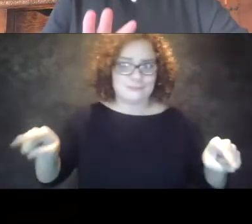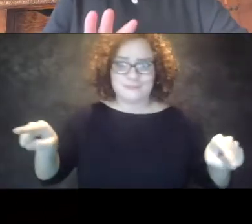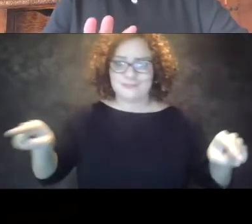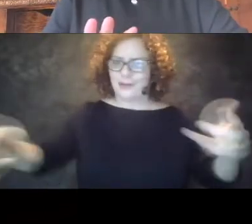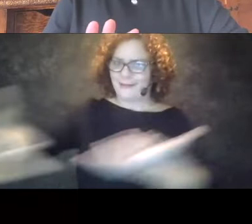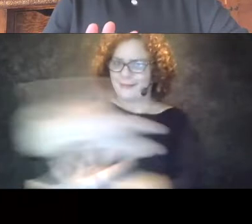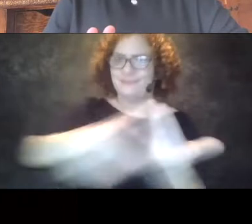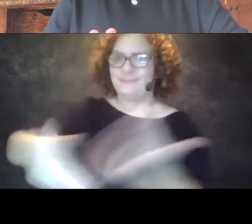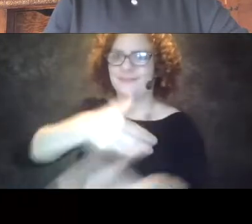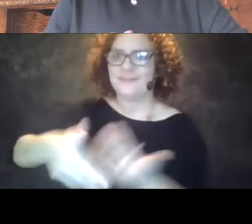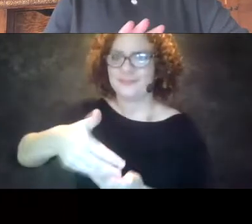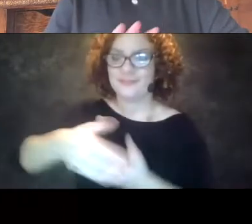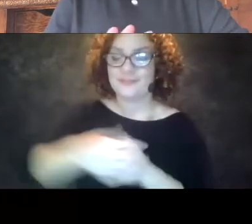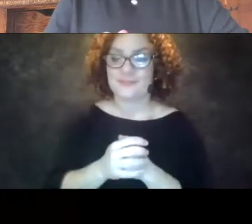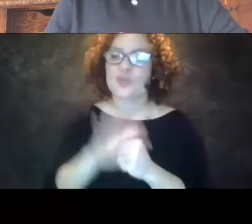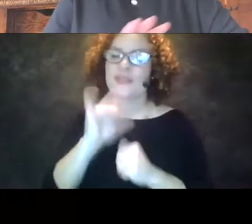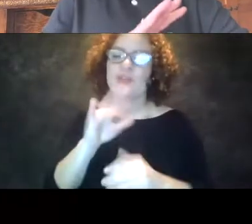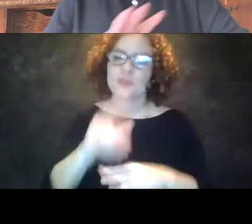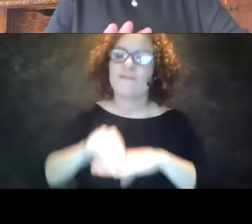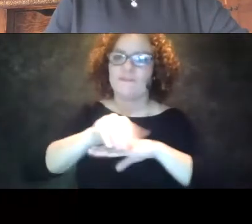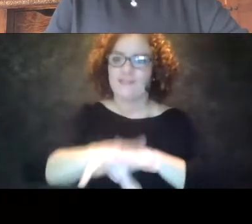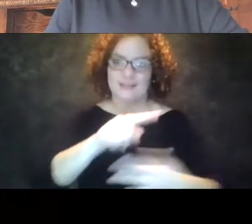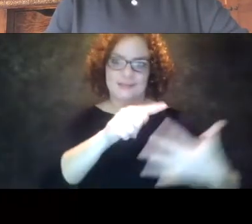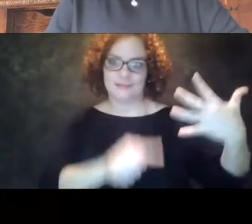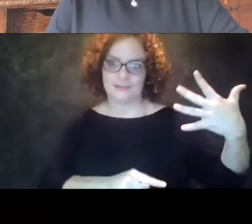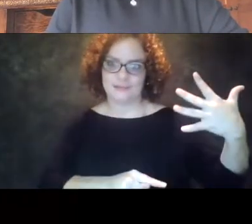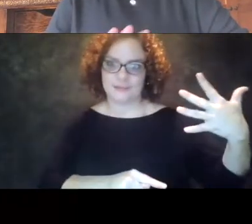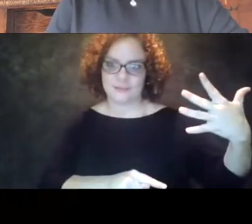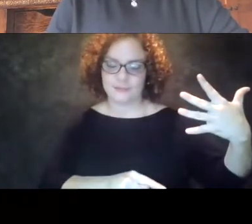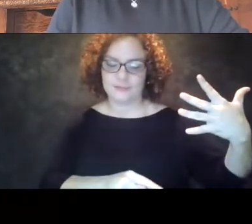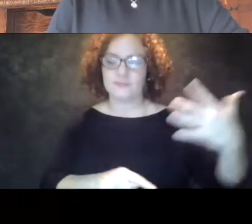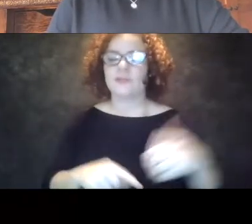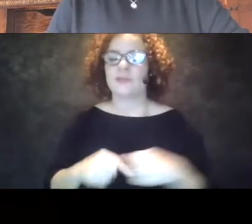are factors that affect it. Now I don't think because these exist for some kids who are